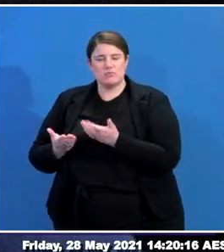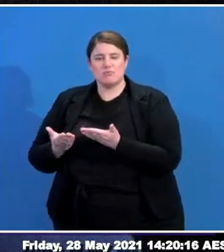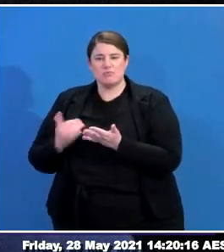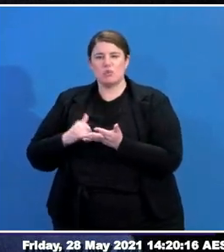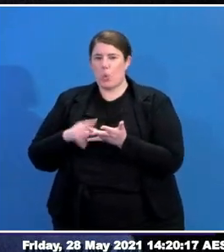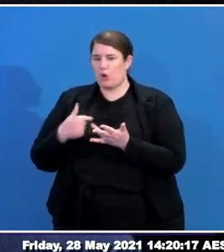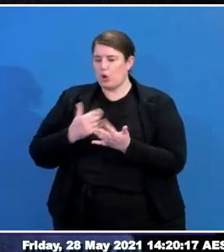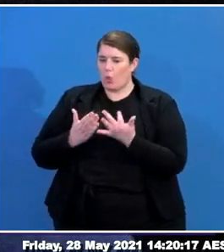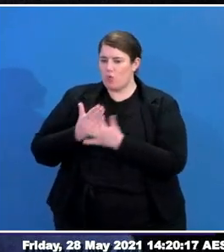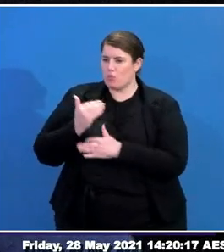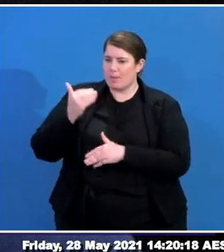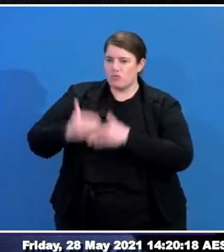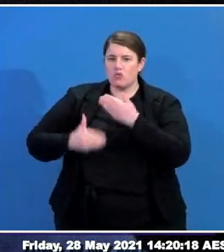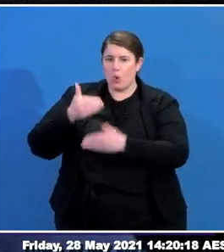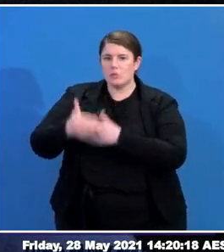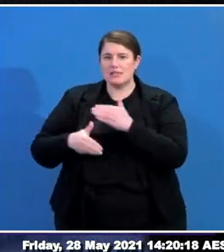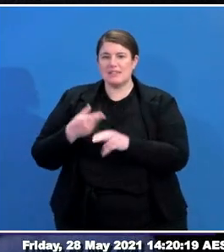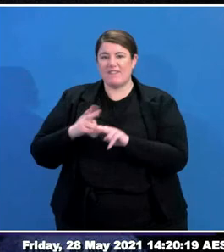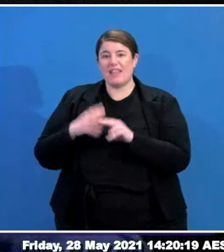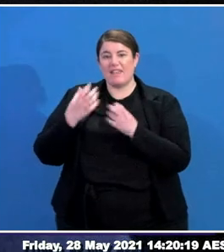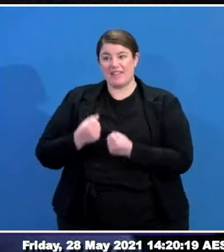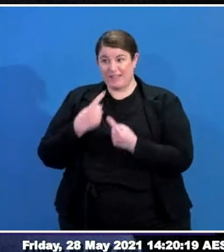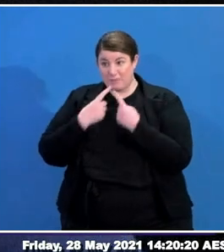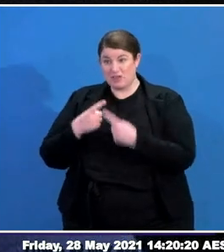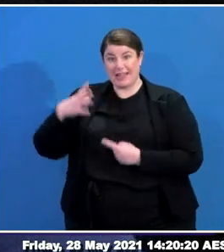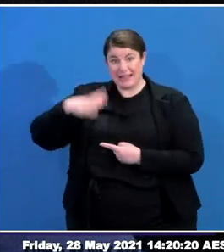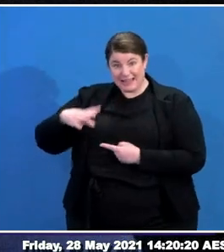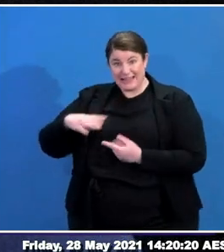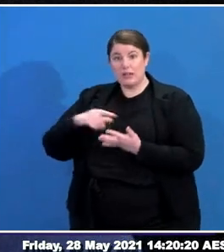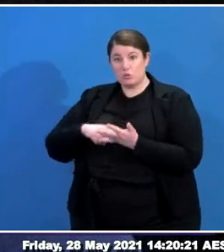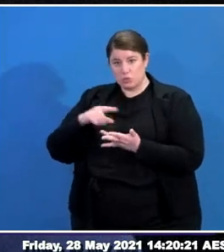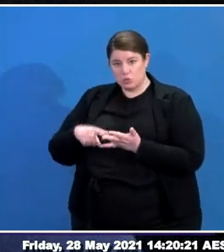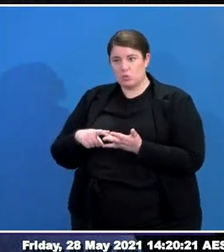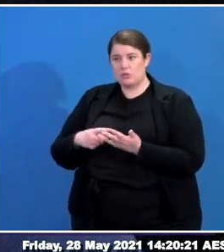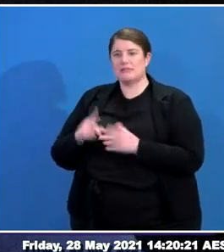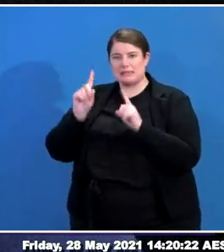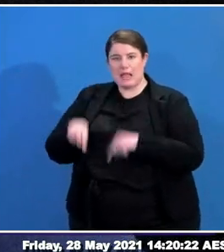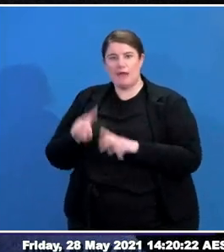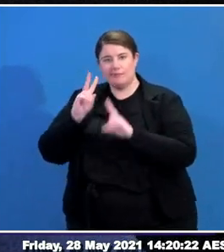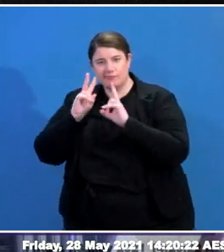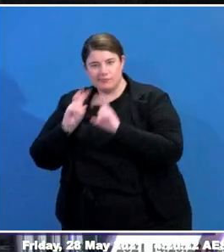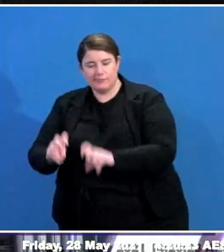of establishing whether they have the information they need to go the next step. Okay.